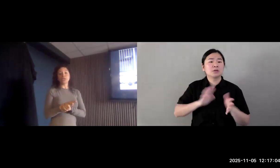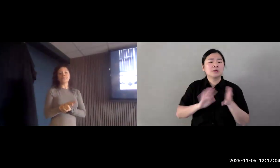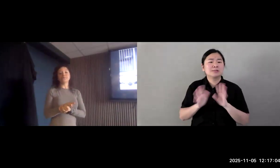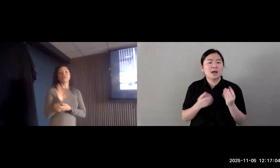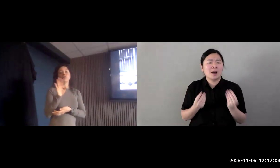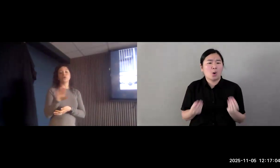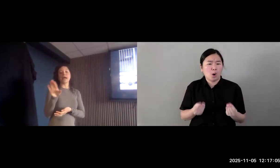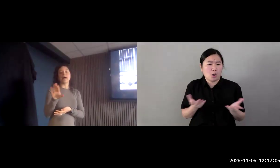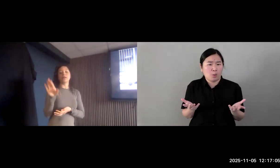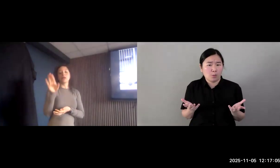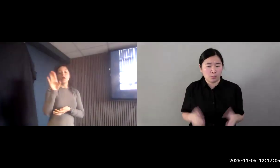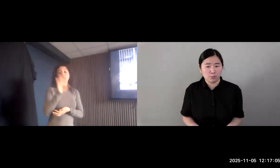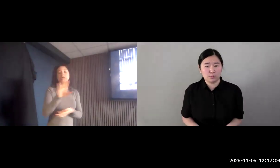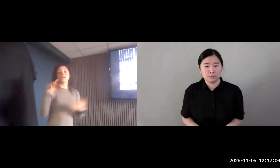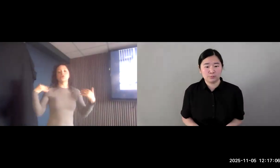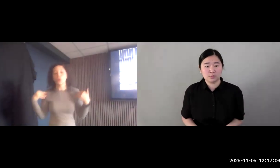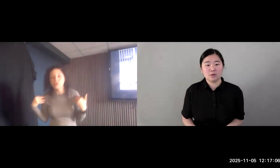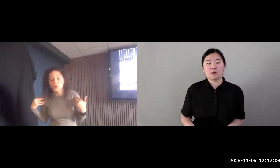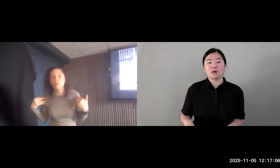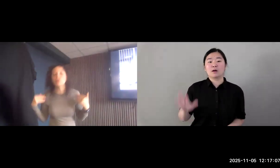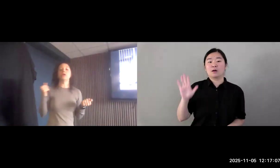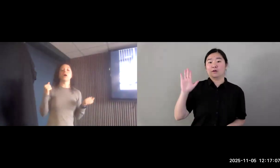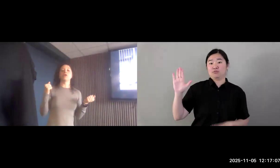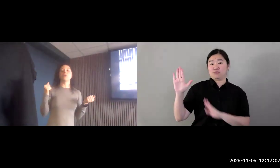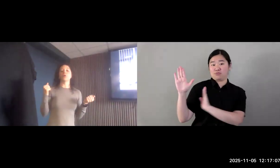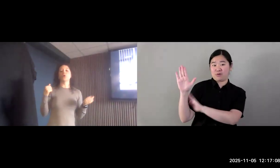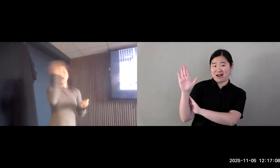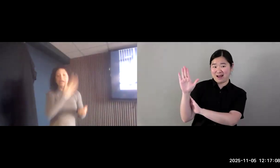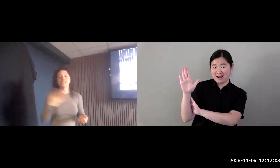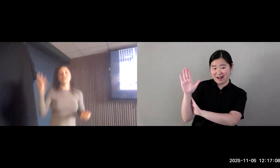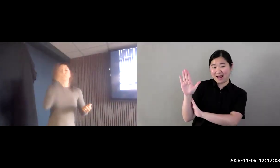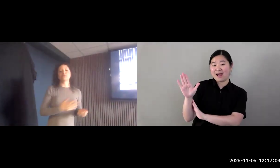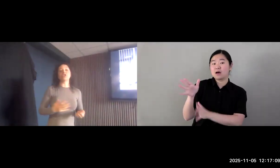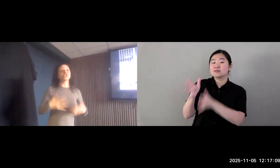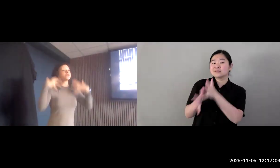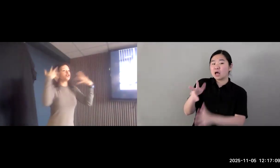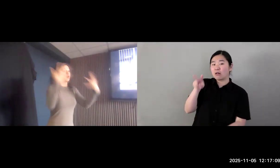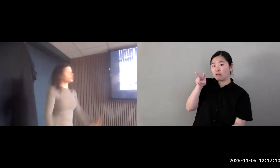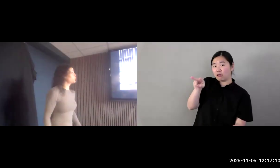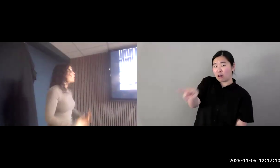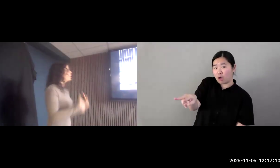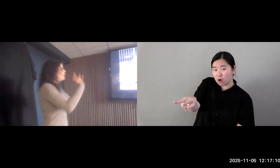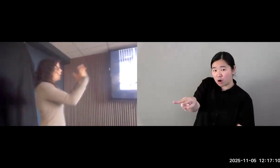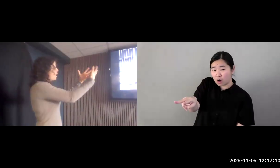But if you look at his torso moving forward, his facial expressions showing shock.